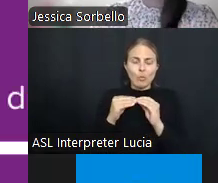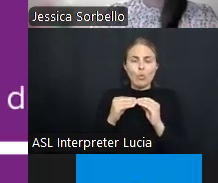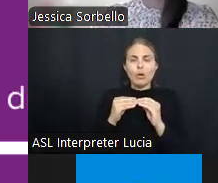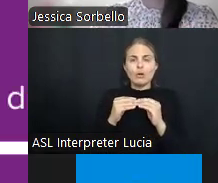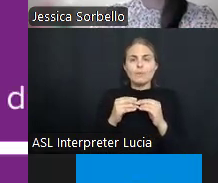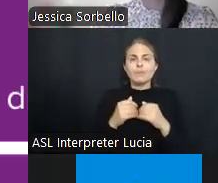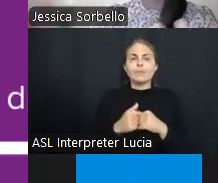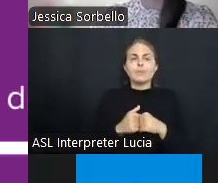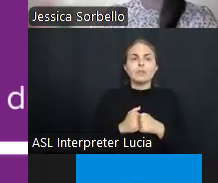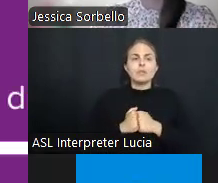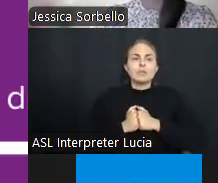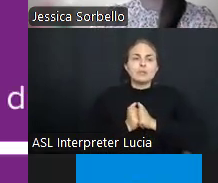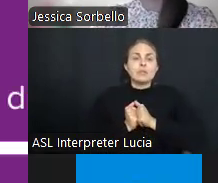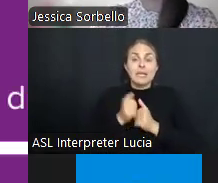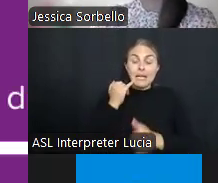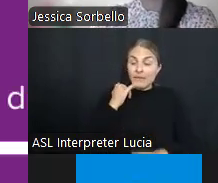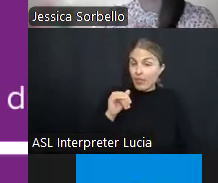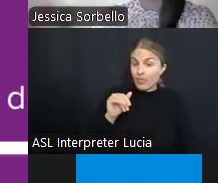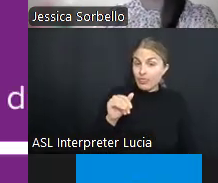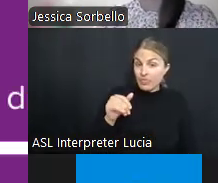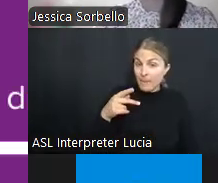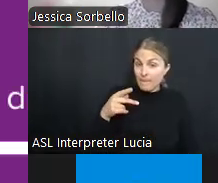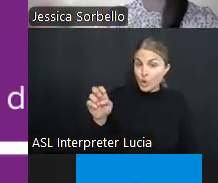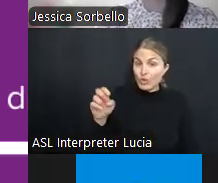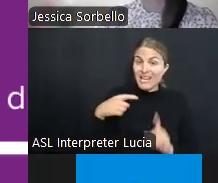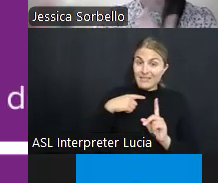is again, looking at it as just a tool rather than a